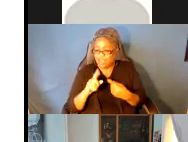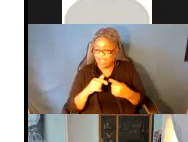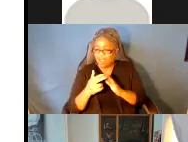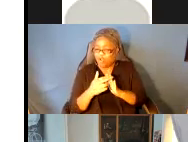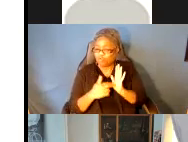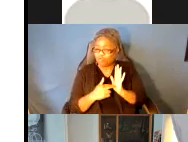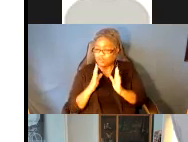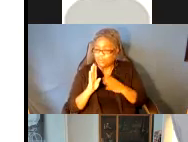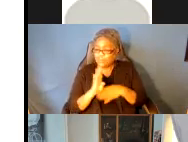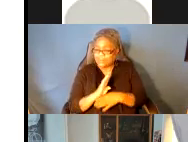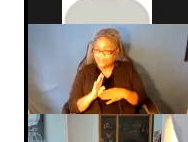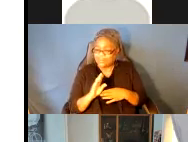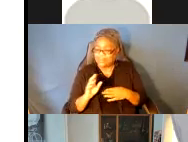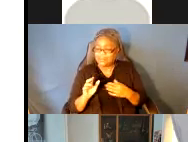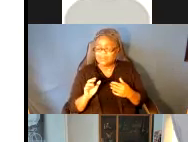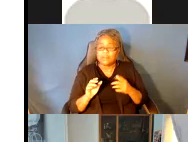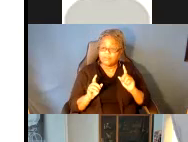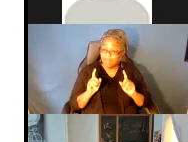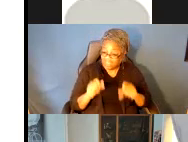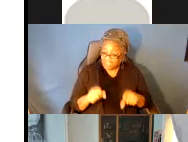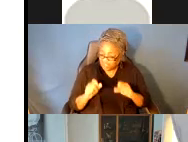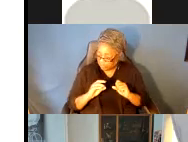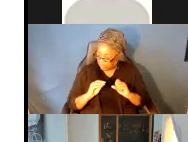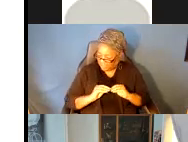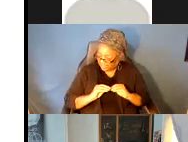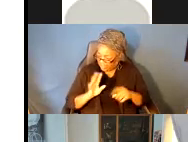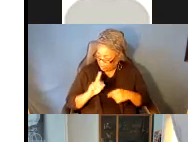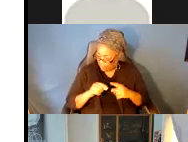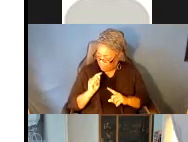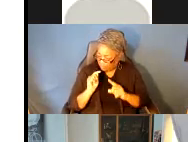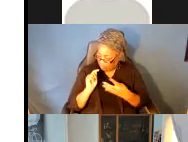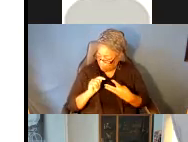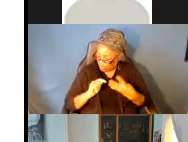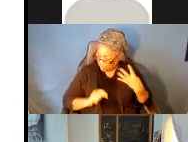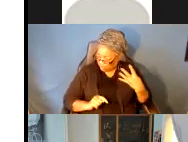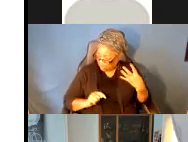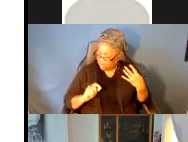about which bullet point you're talking about or did that question later get answered?